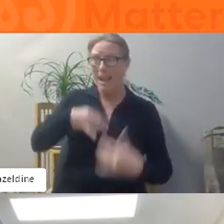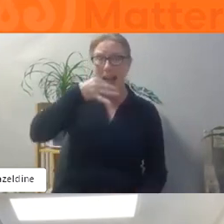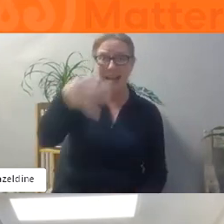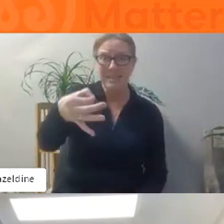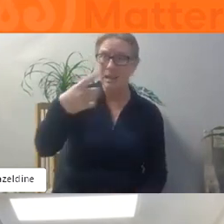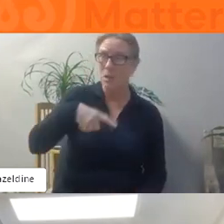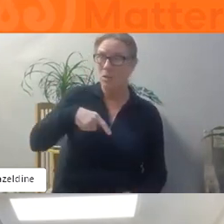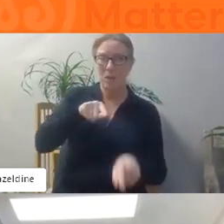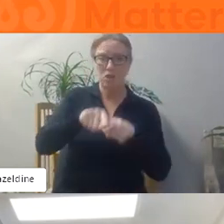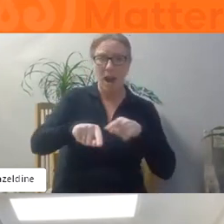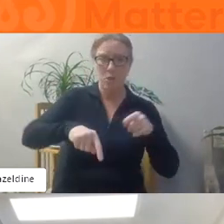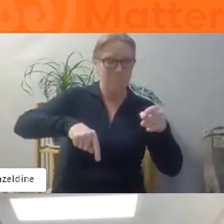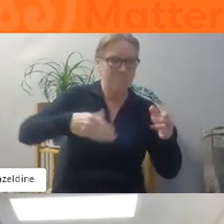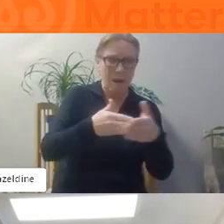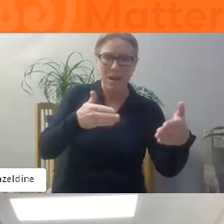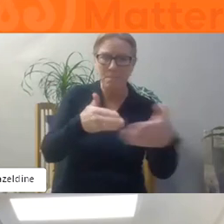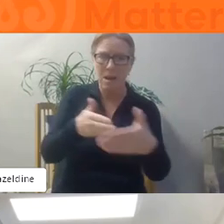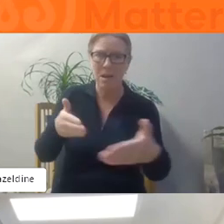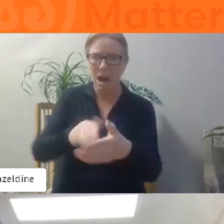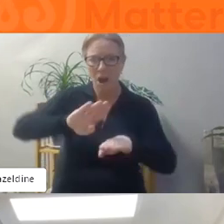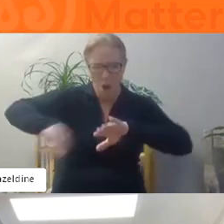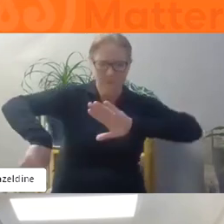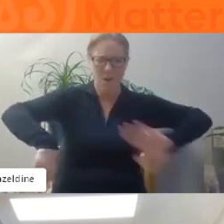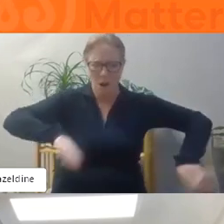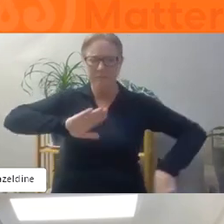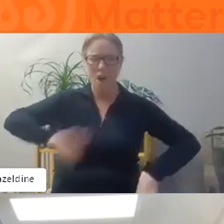the barriers that are baked into the system. So we wouldn't need